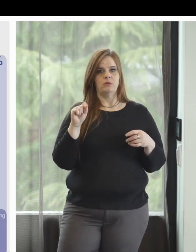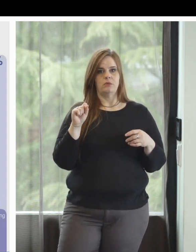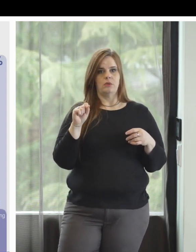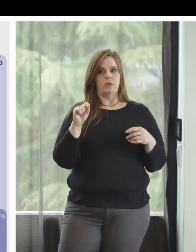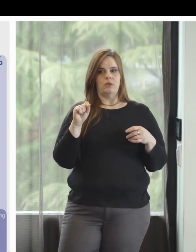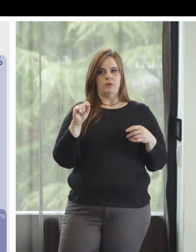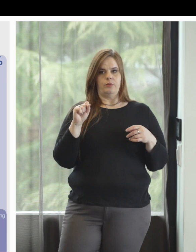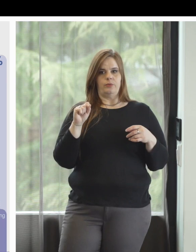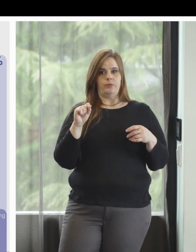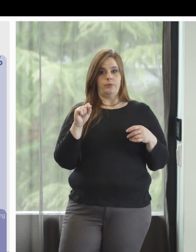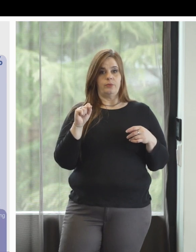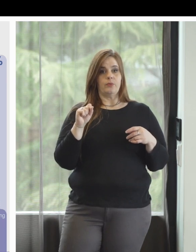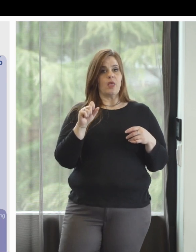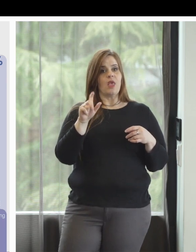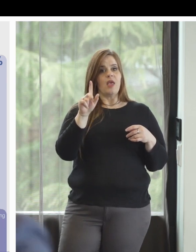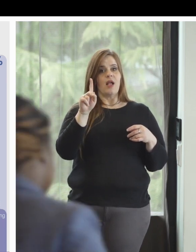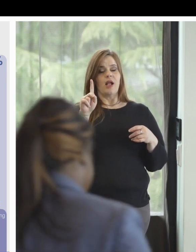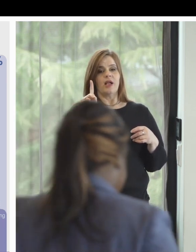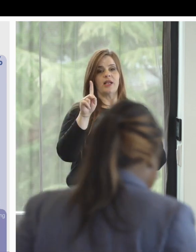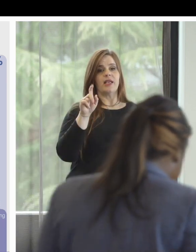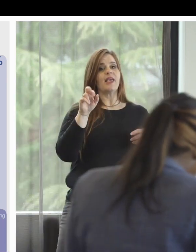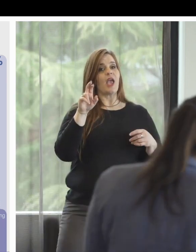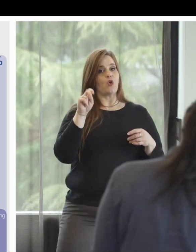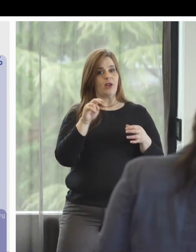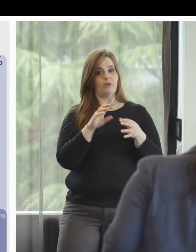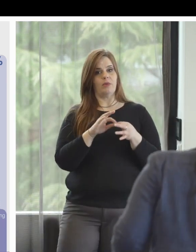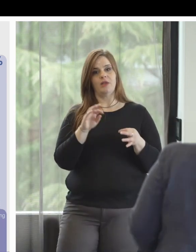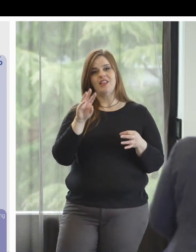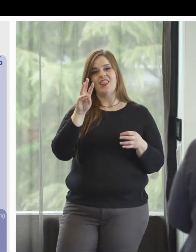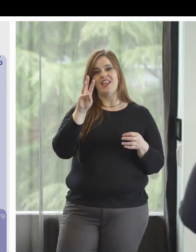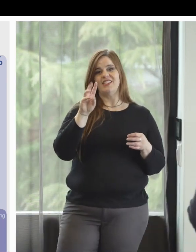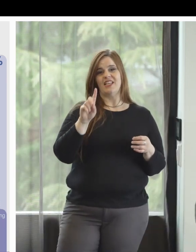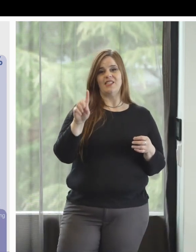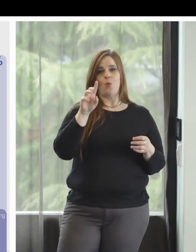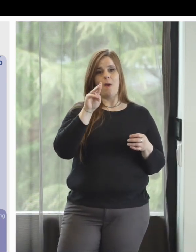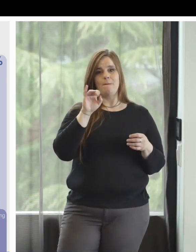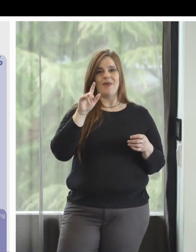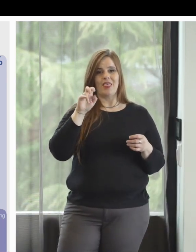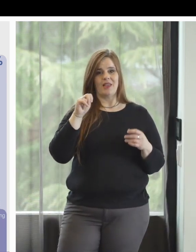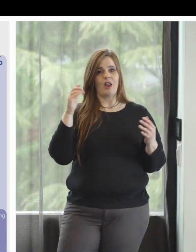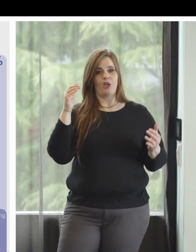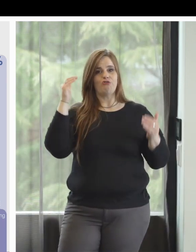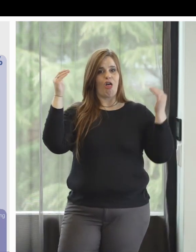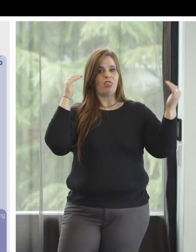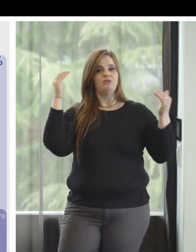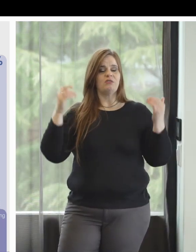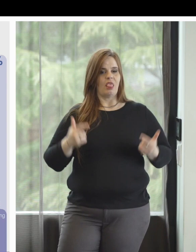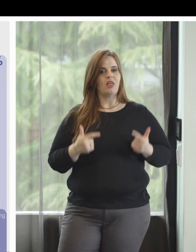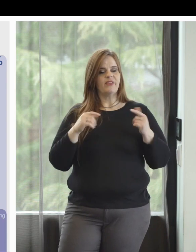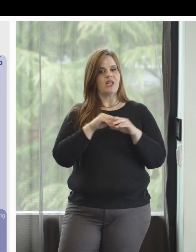the 61 million adults in the US living with disability who